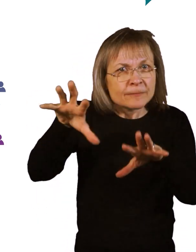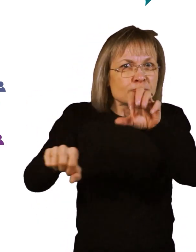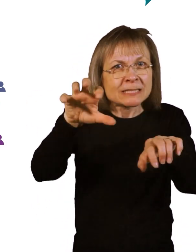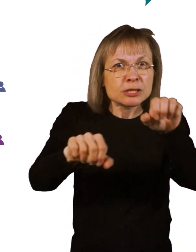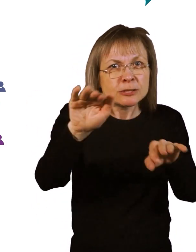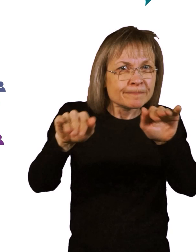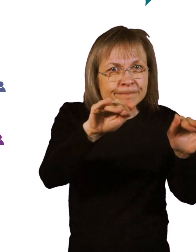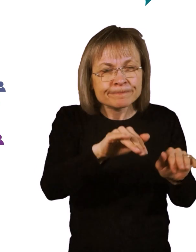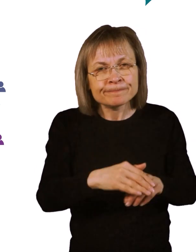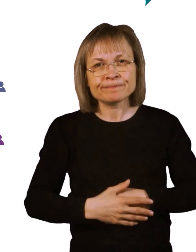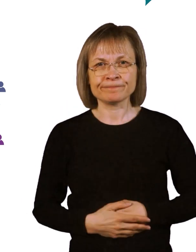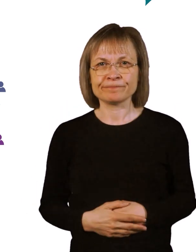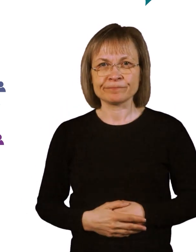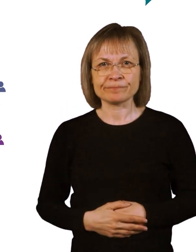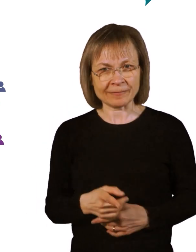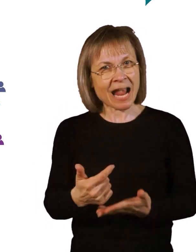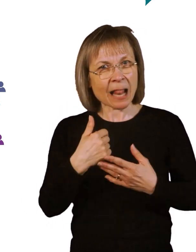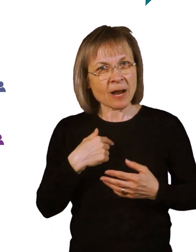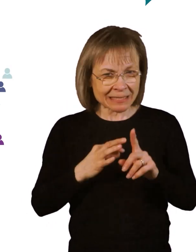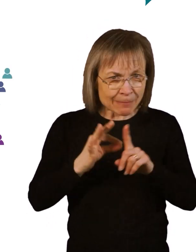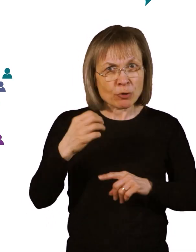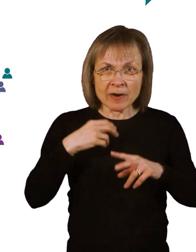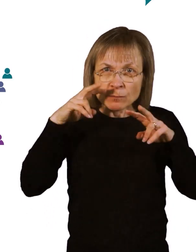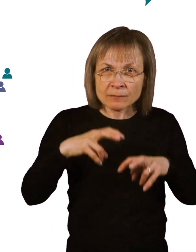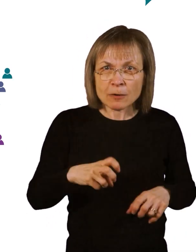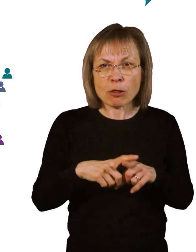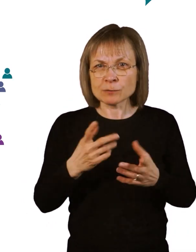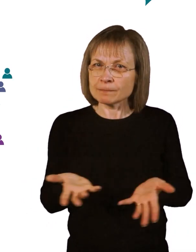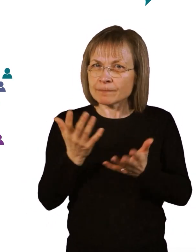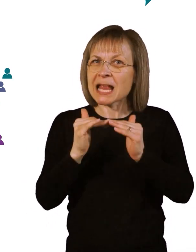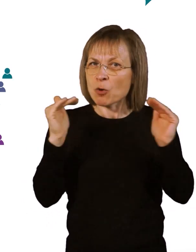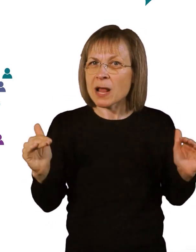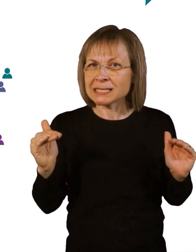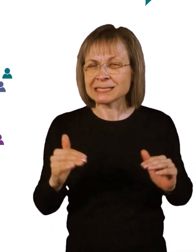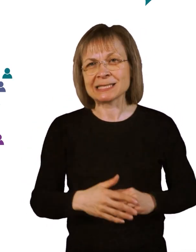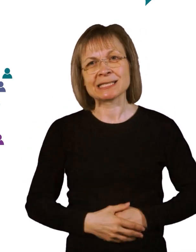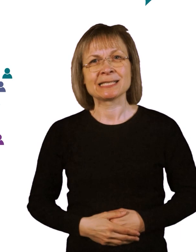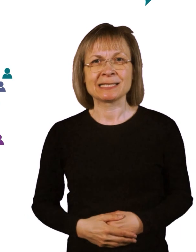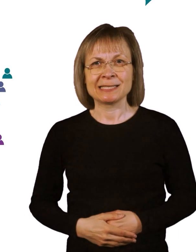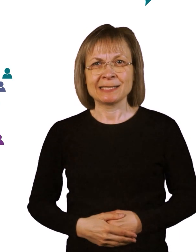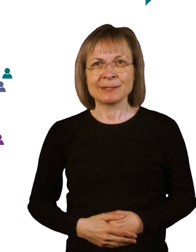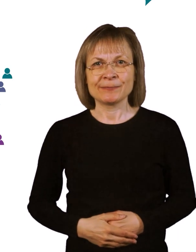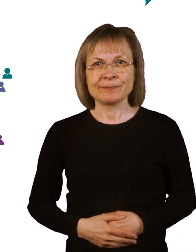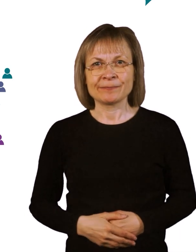then we can take steps to reach out to them. This will help us improve our findings and promote equality.